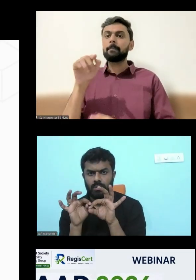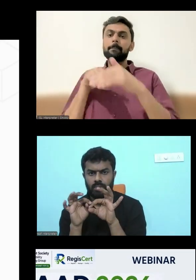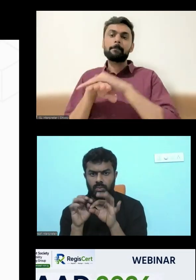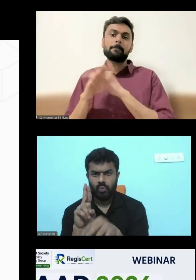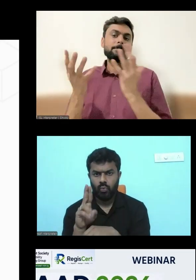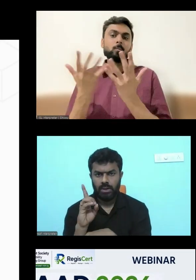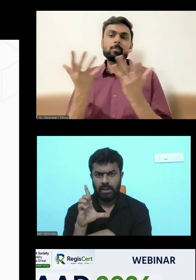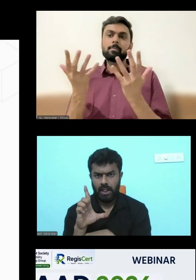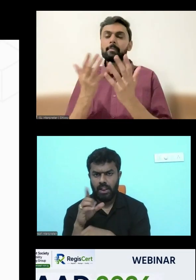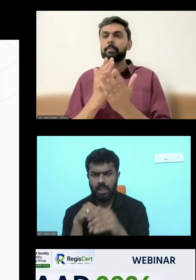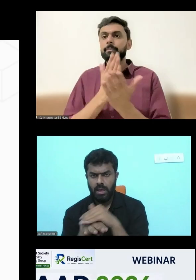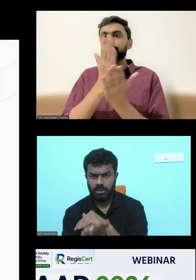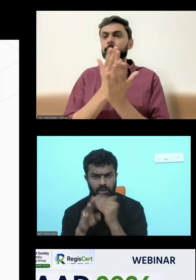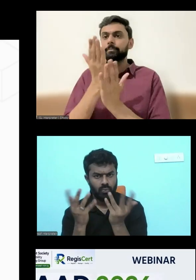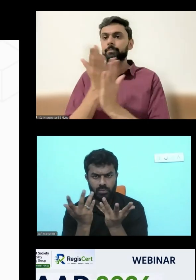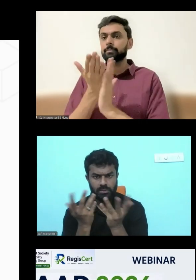First is the learning environment.